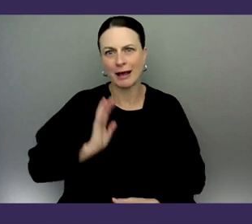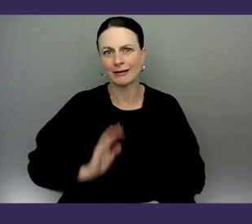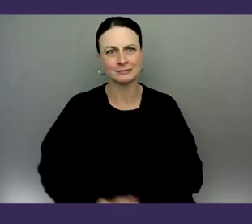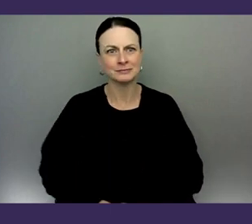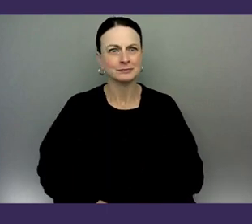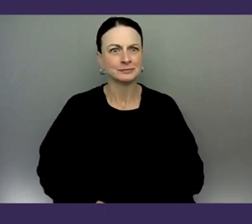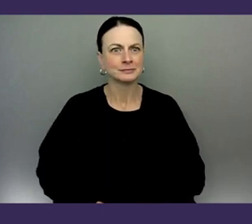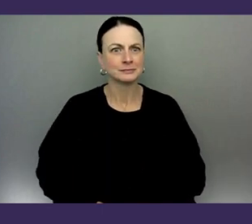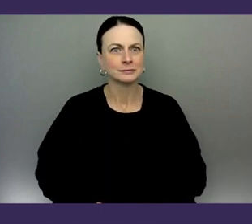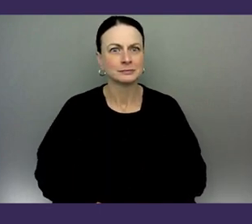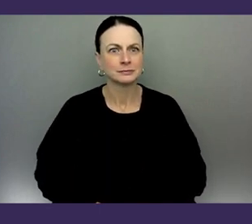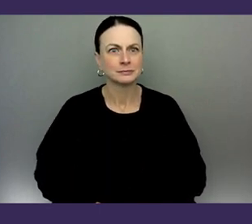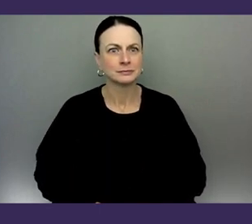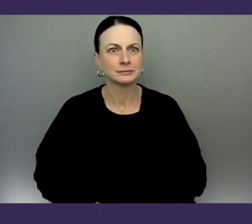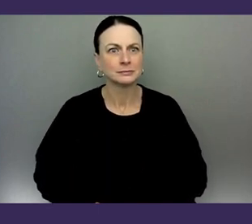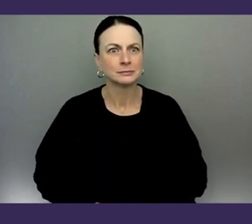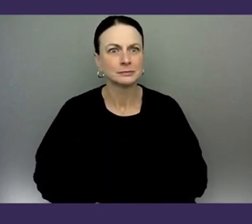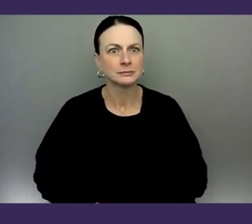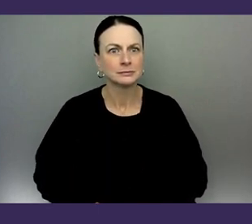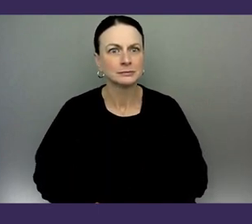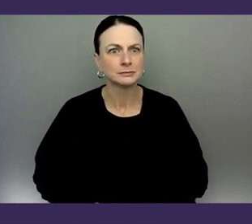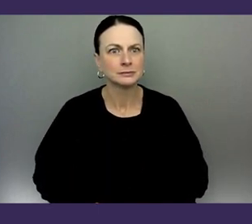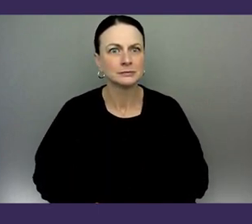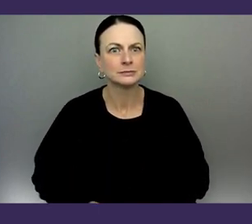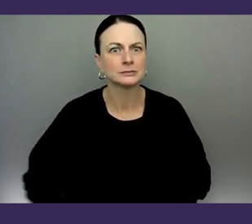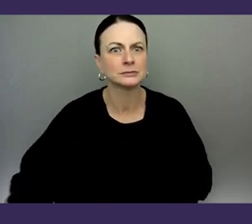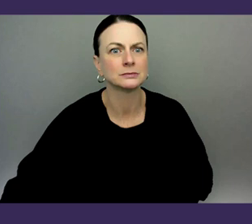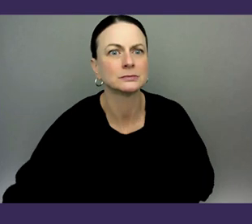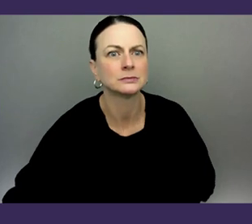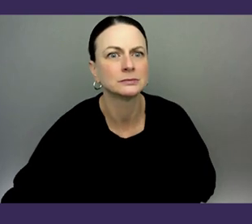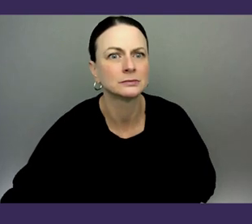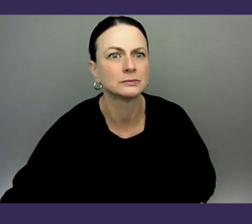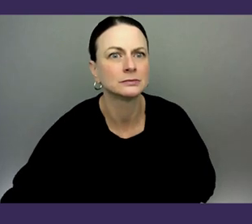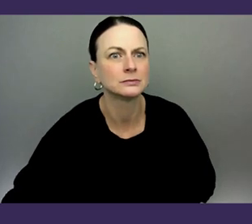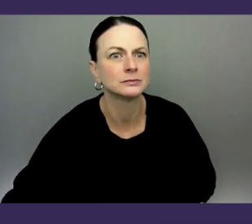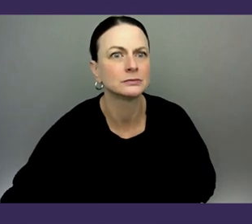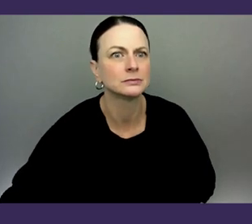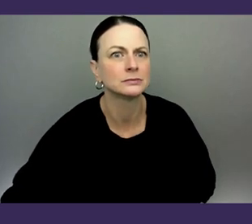Again, when we heard about supportive decision-making during this family care council meeting,